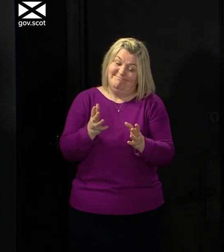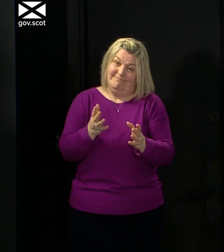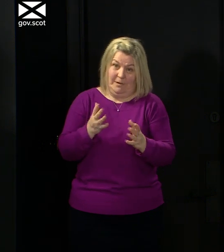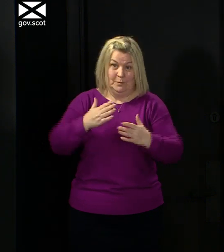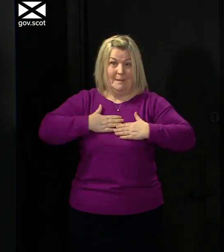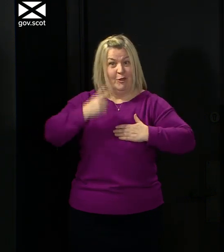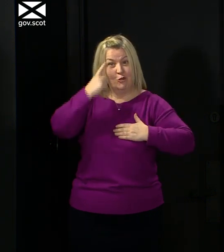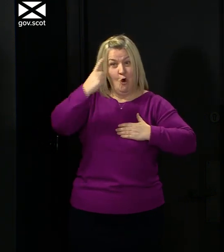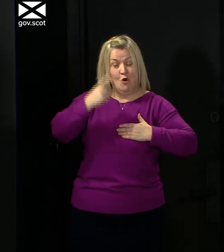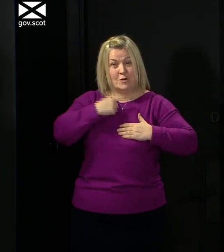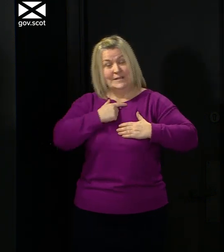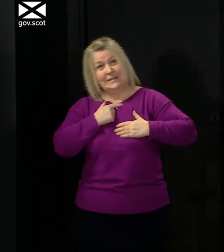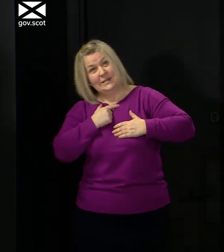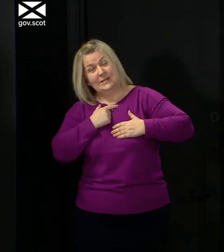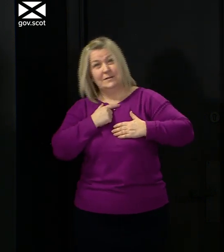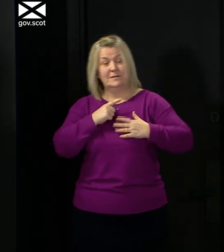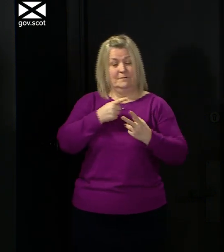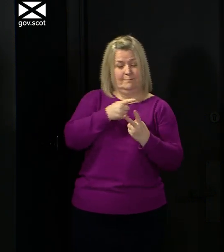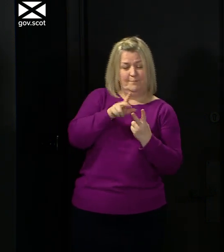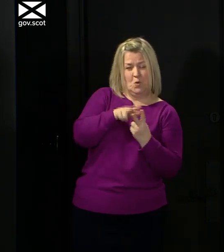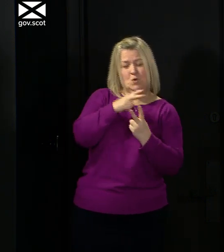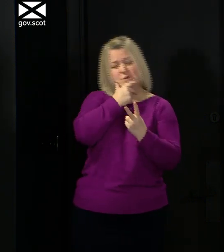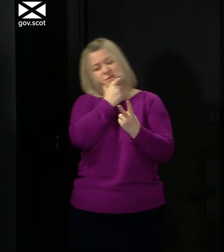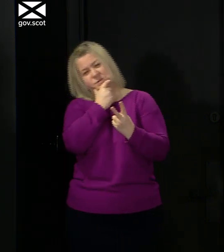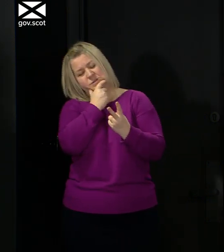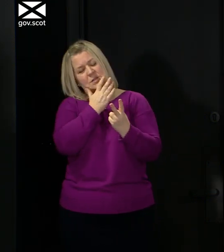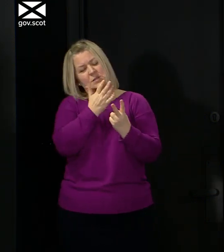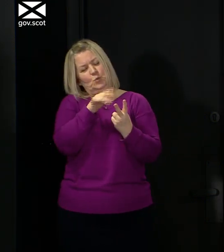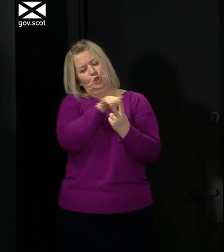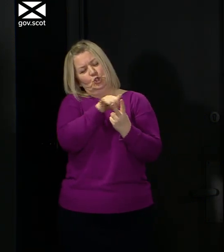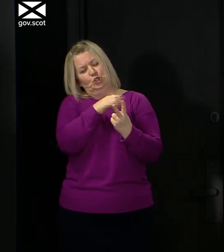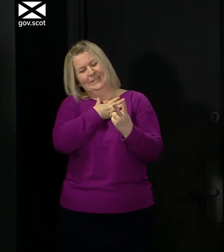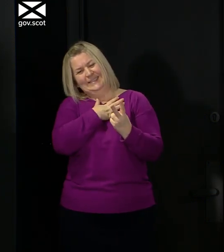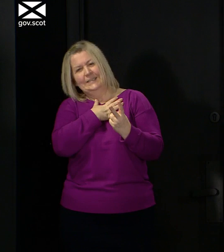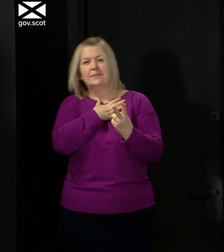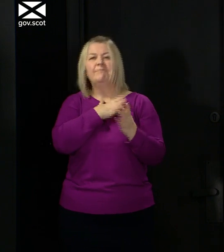These were the things I was balancing yesterday and at an earlier point in the day, I perhaps